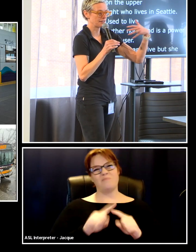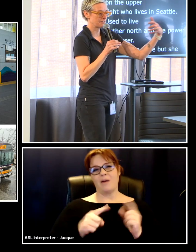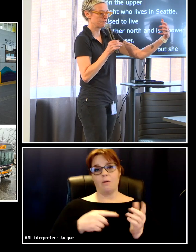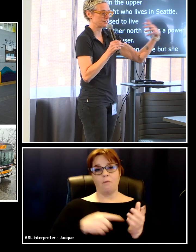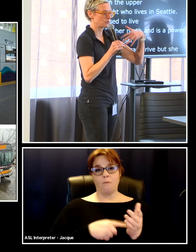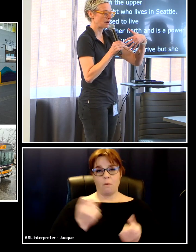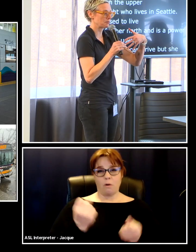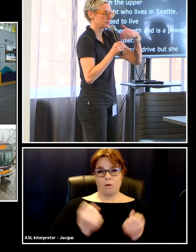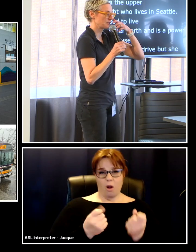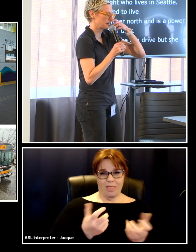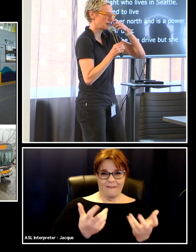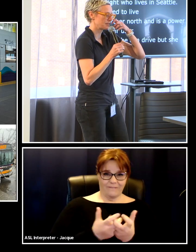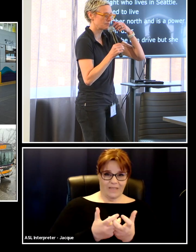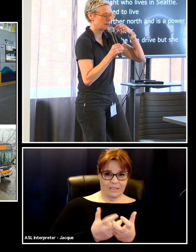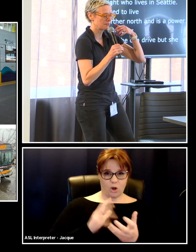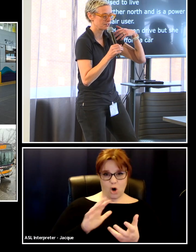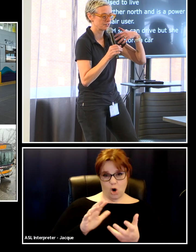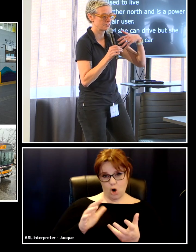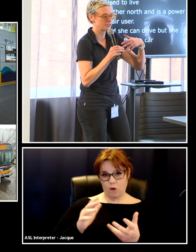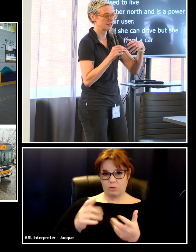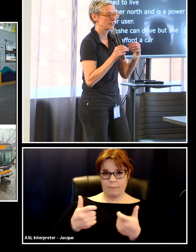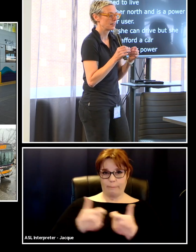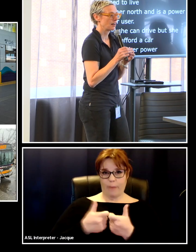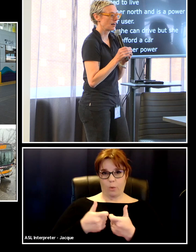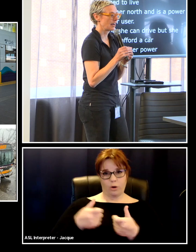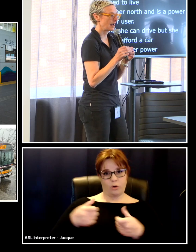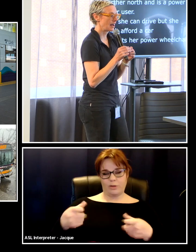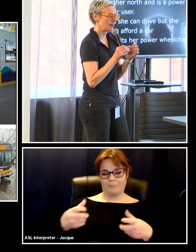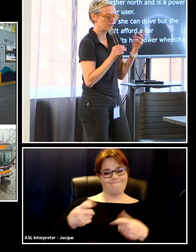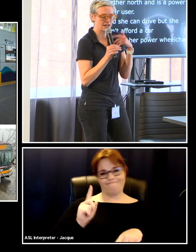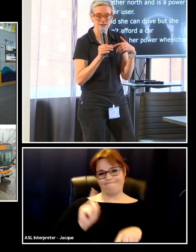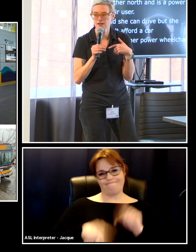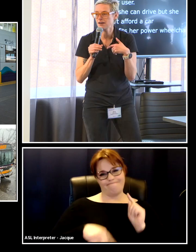that fits her power wheelchair that accommodates her power wheelchair. And so she uh when I uh